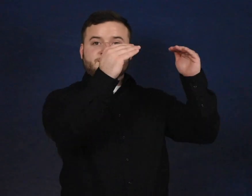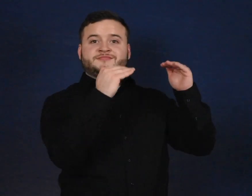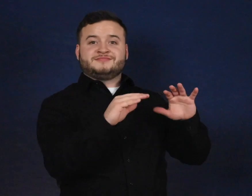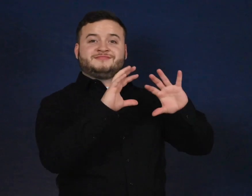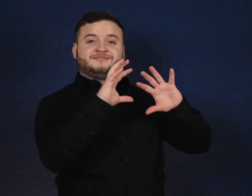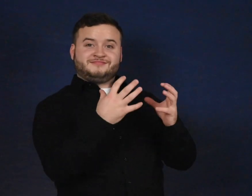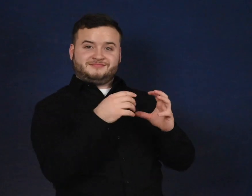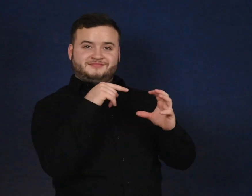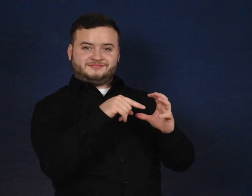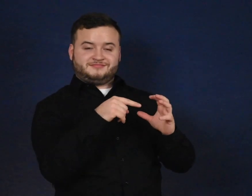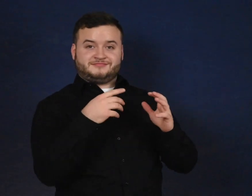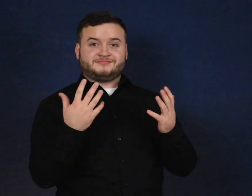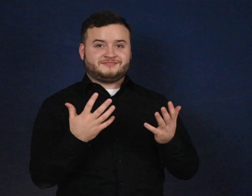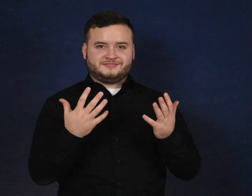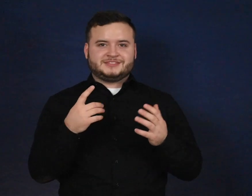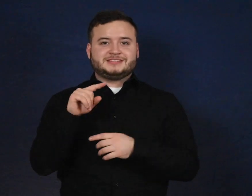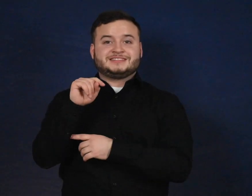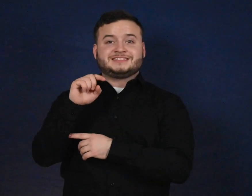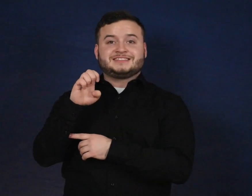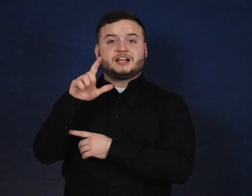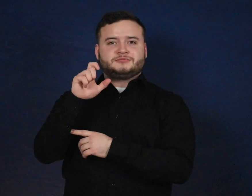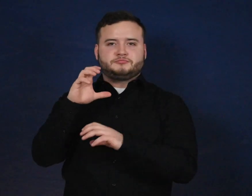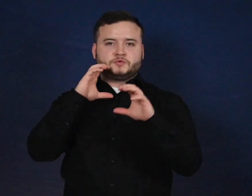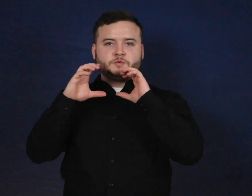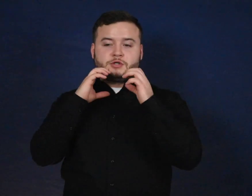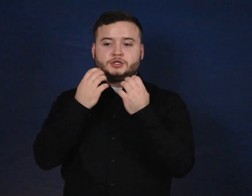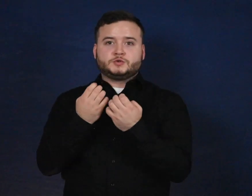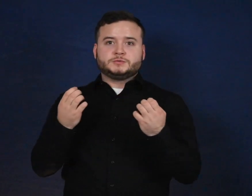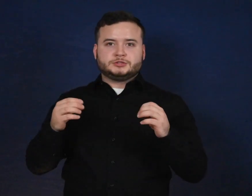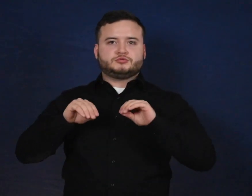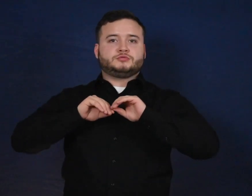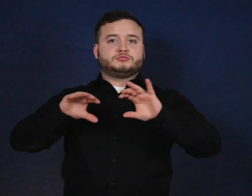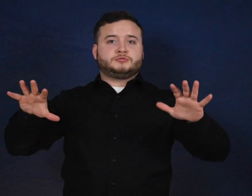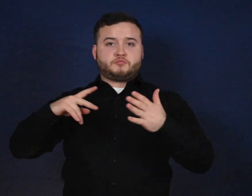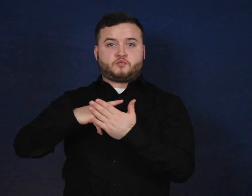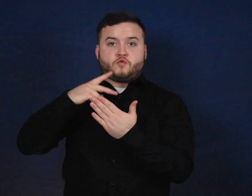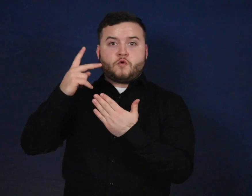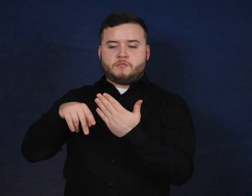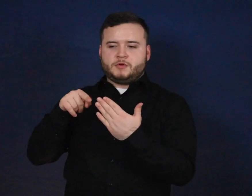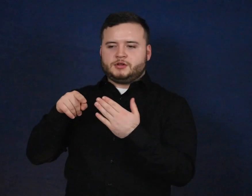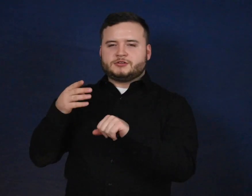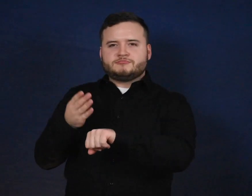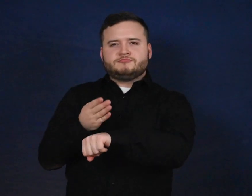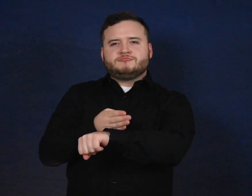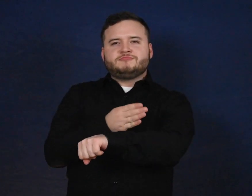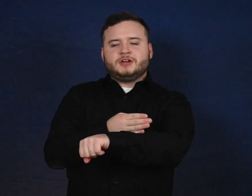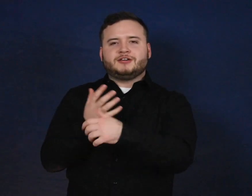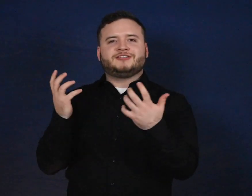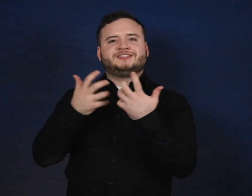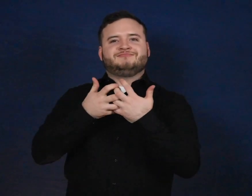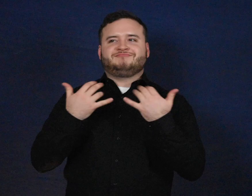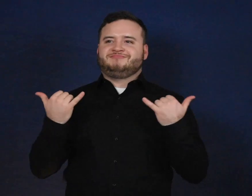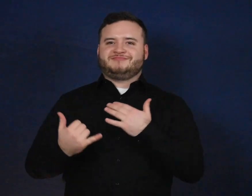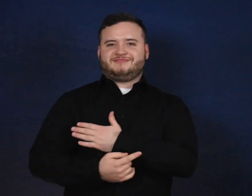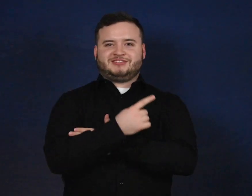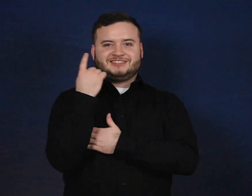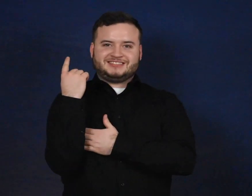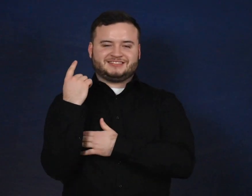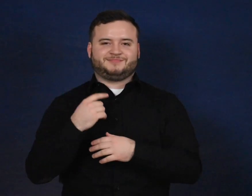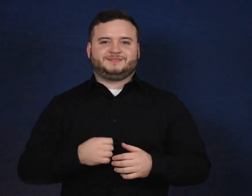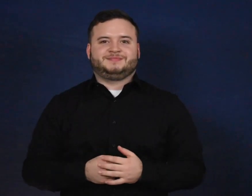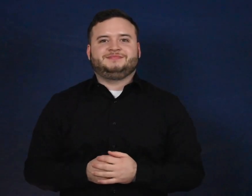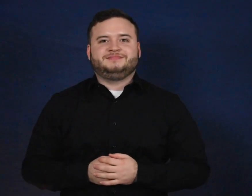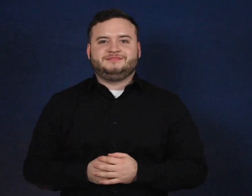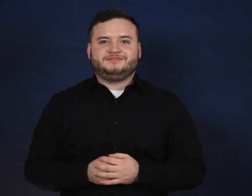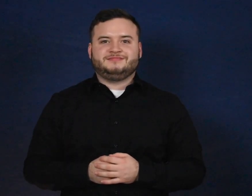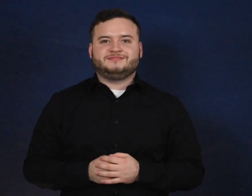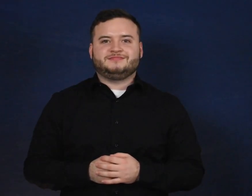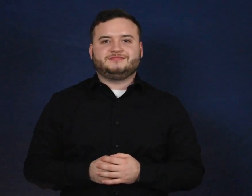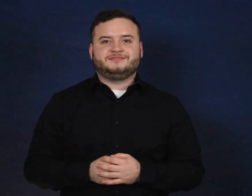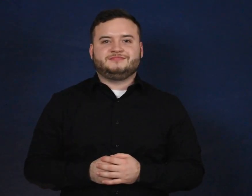The next category is Modernization of the Telecommunication Equipment Distribution Program.